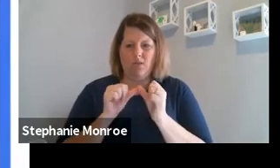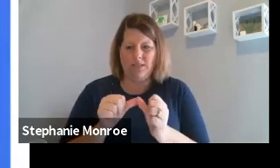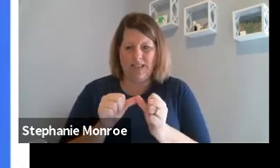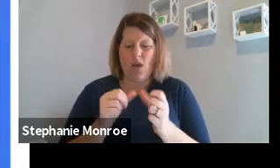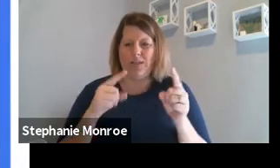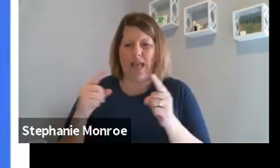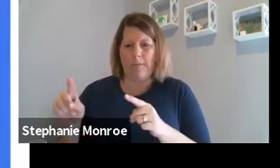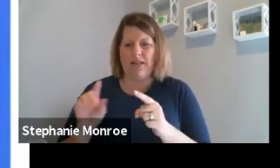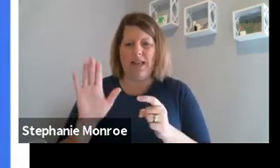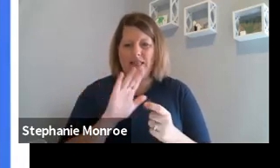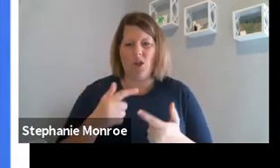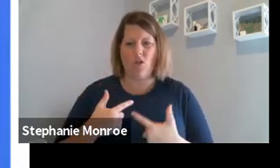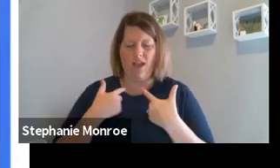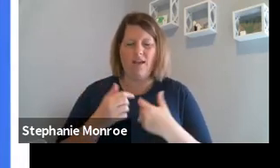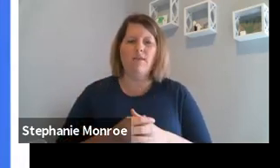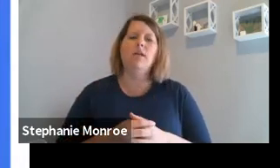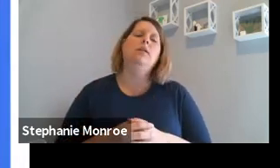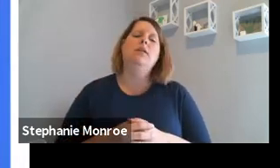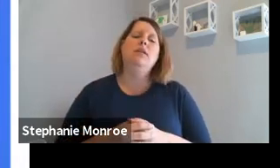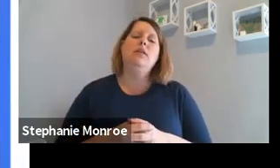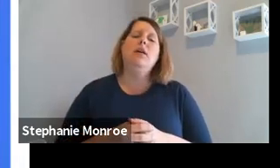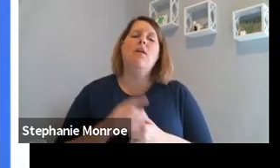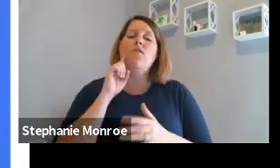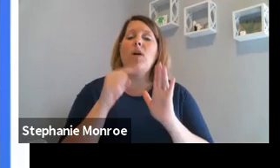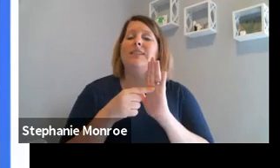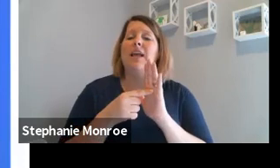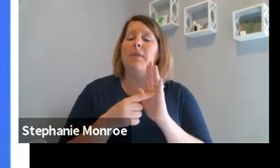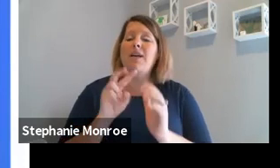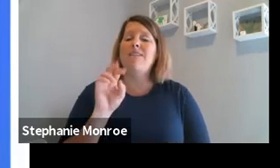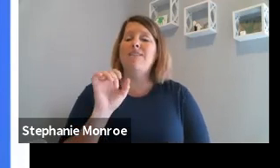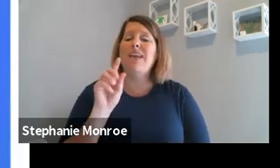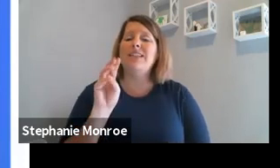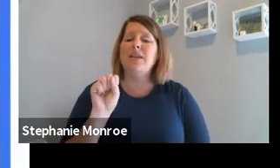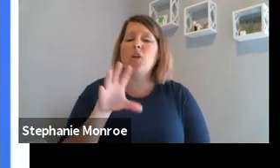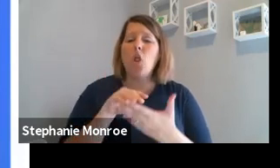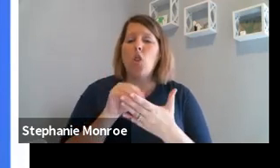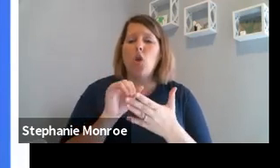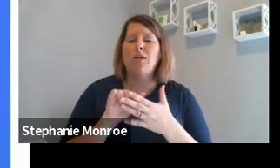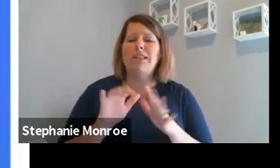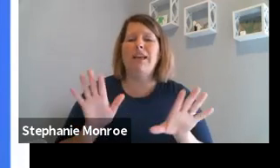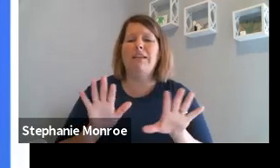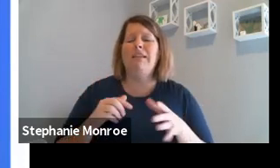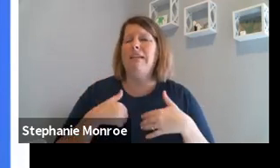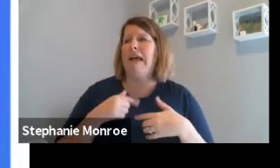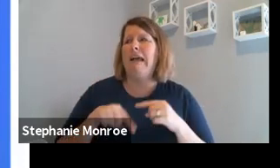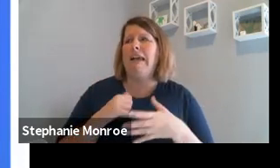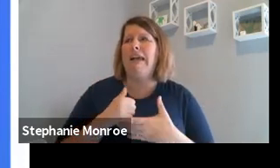on in their lives such as, for example, victims do learn helpless behavior, they learn to minimize everything